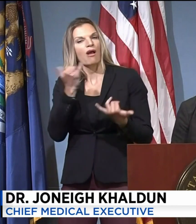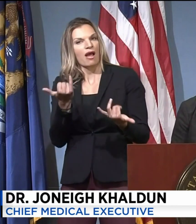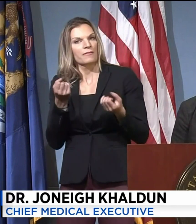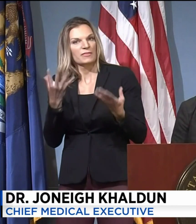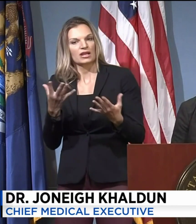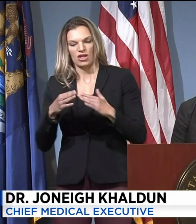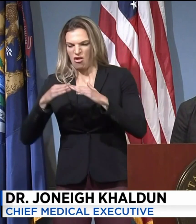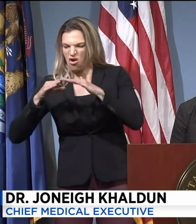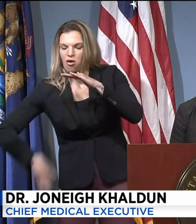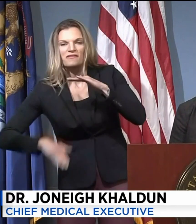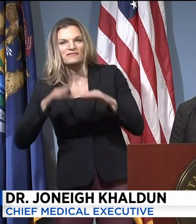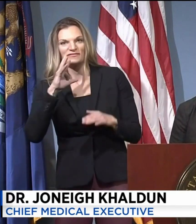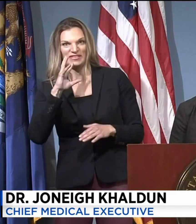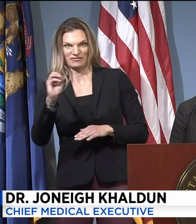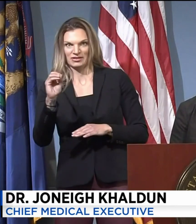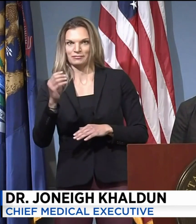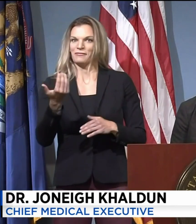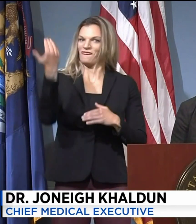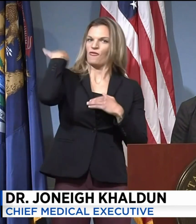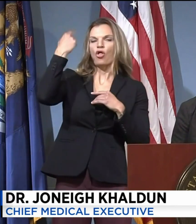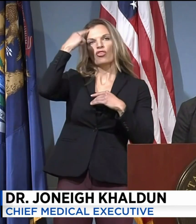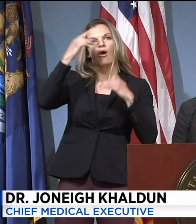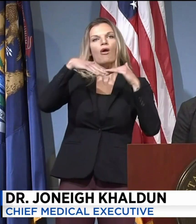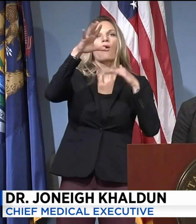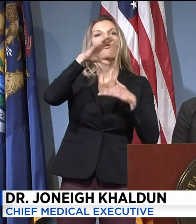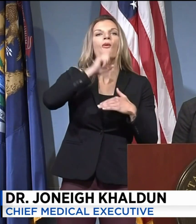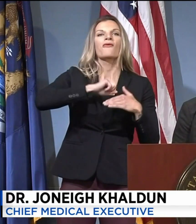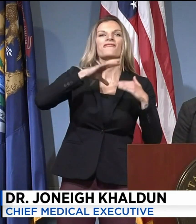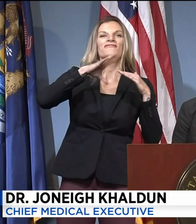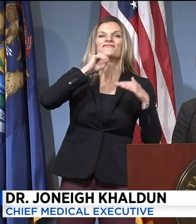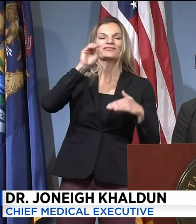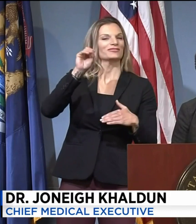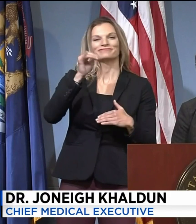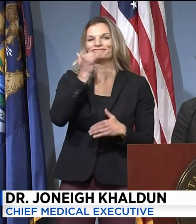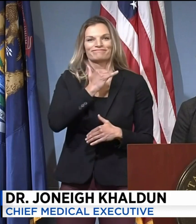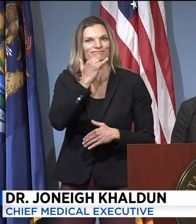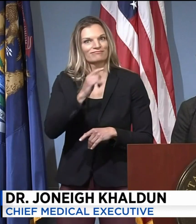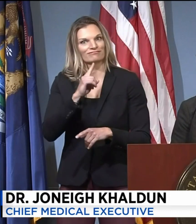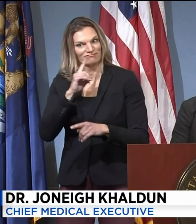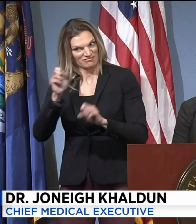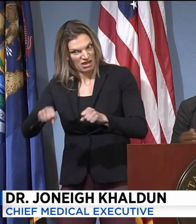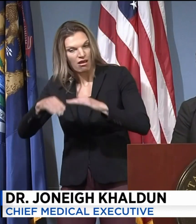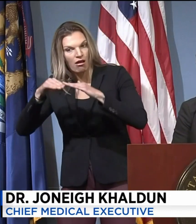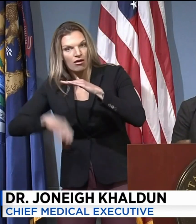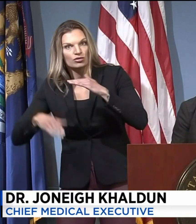THE RATE OF NEW CASES IS NOW HIGHER FOR PEOPLE UNDER THE AGE OF 50.